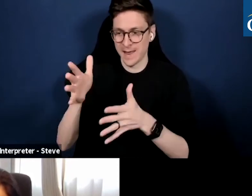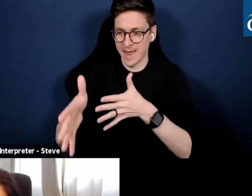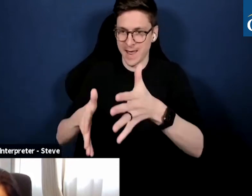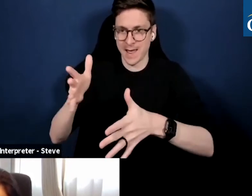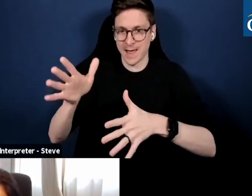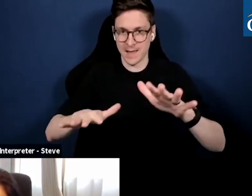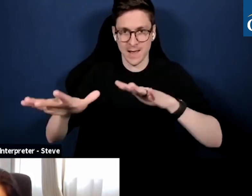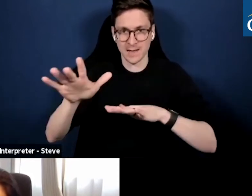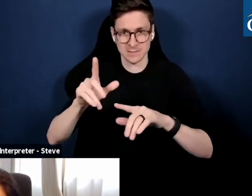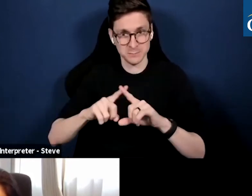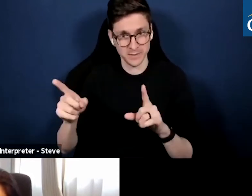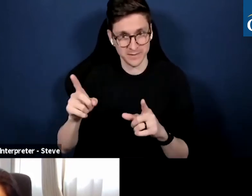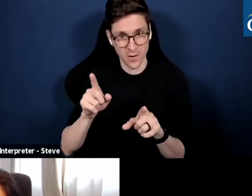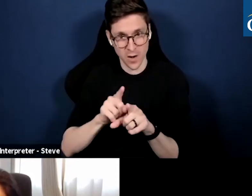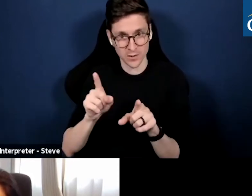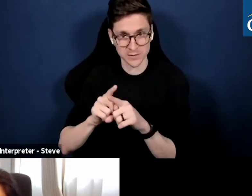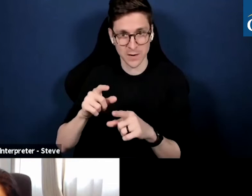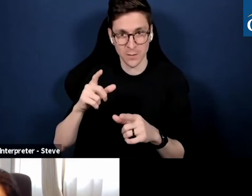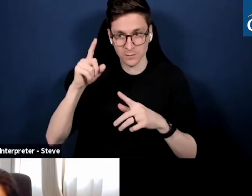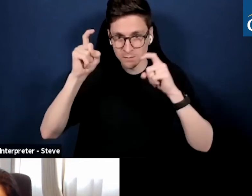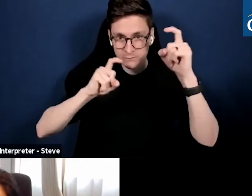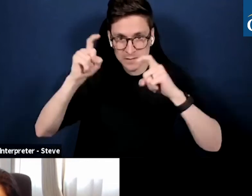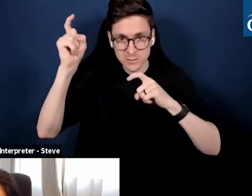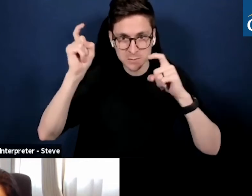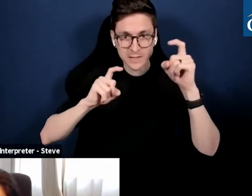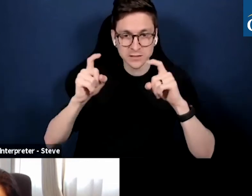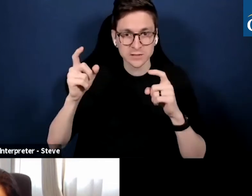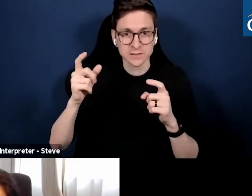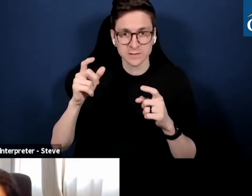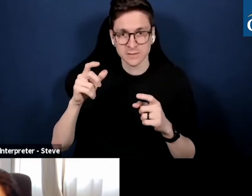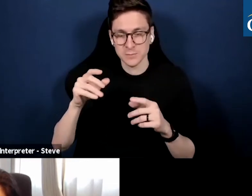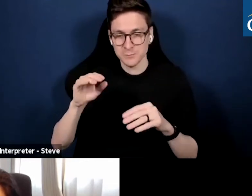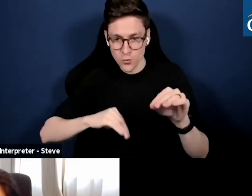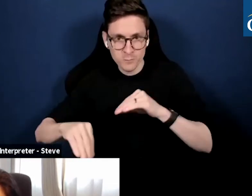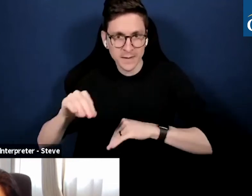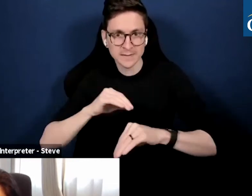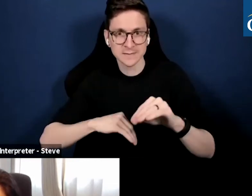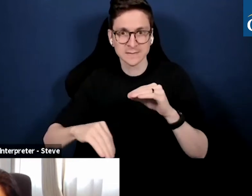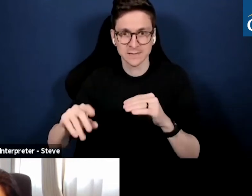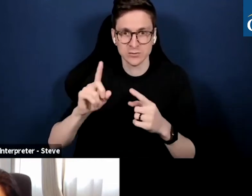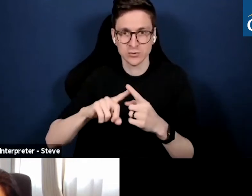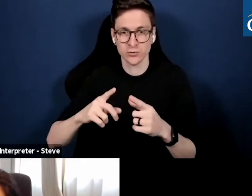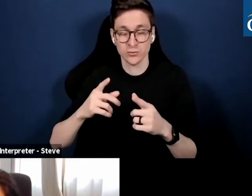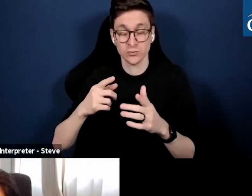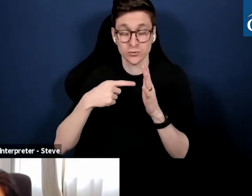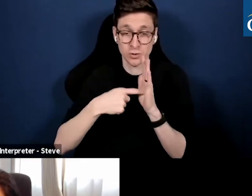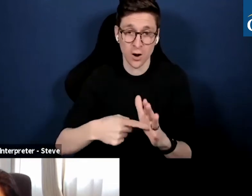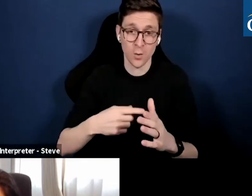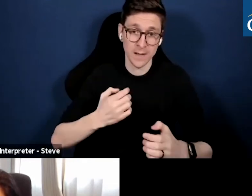non-manual markers facial expressions movements to convey emotion and intensity as well as our